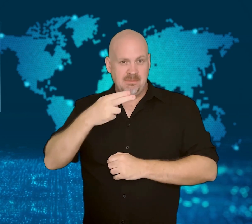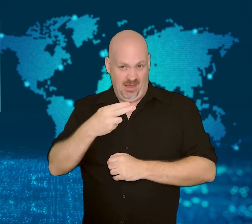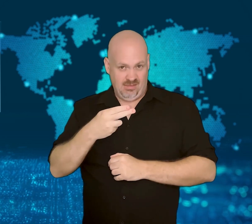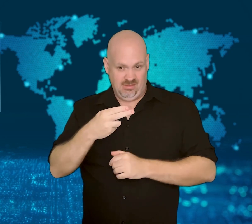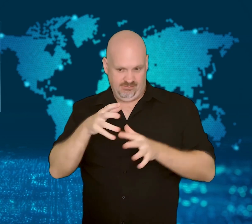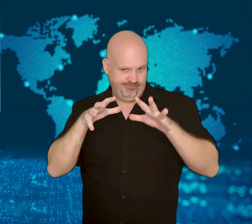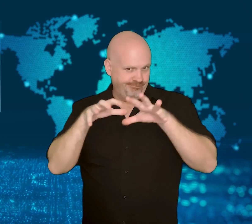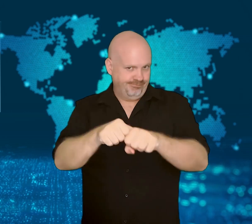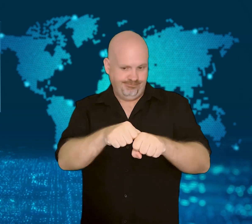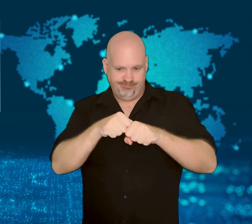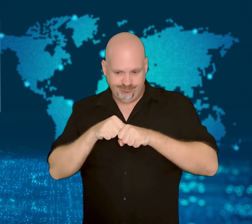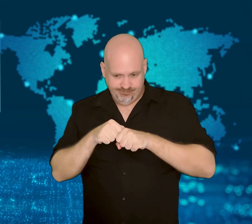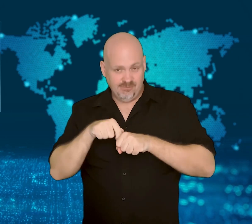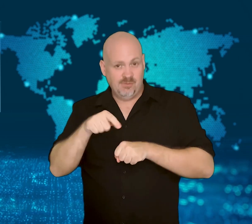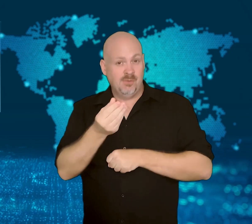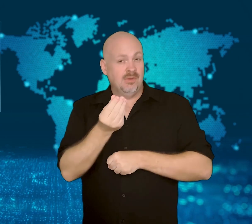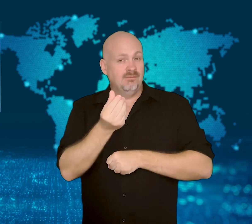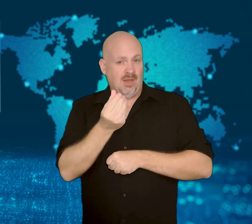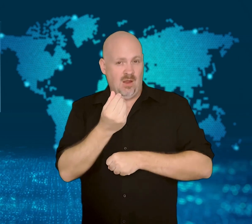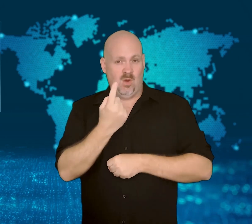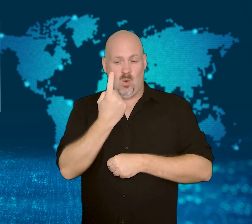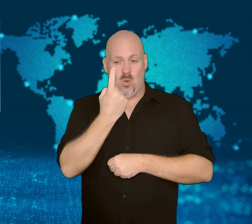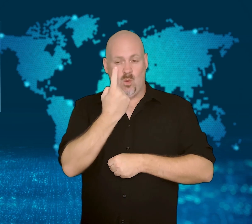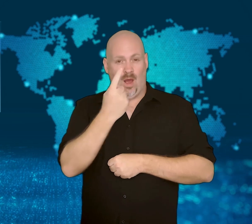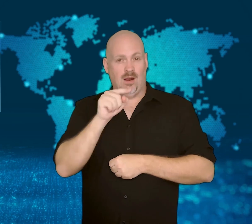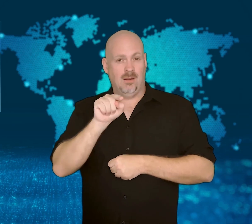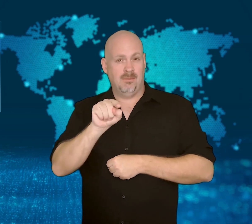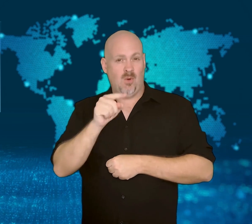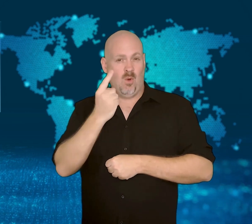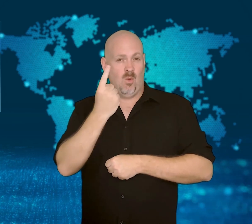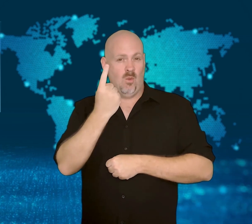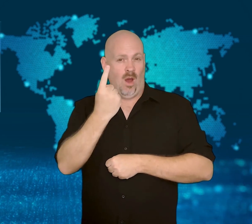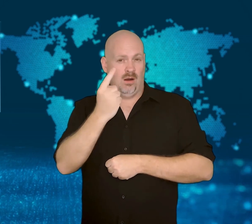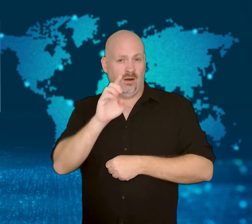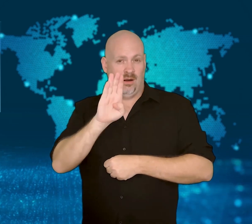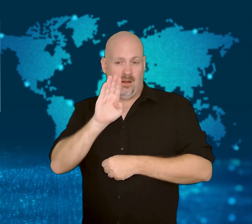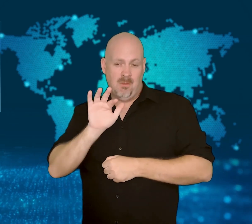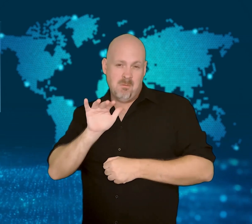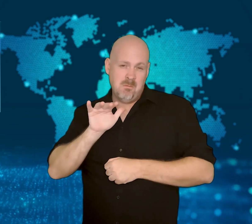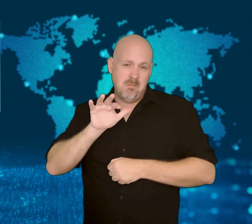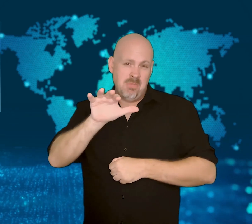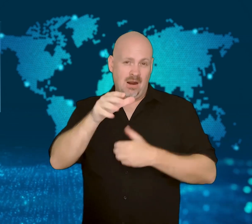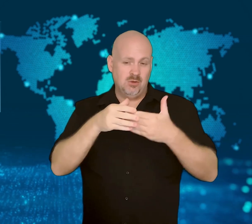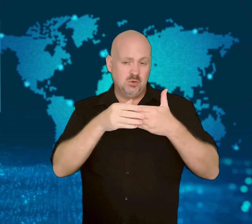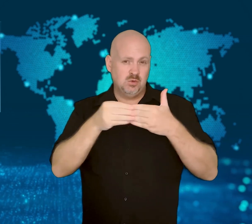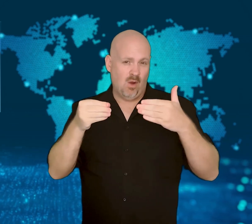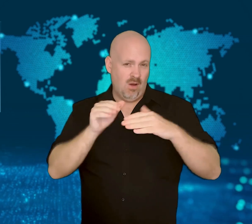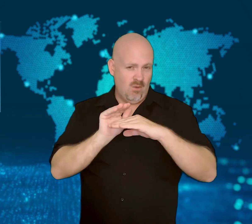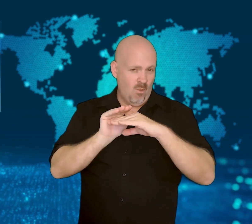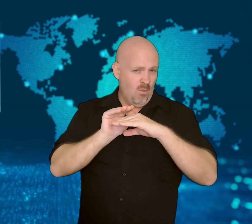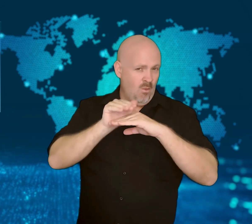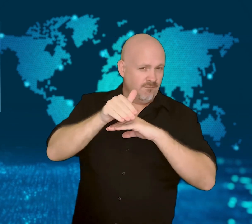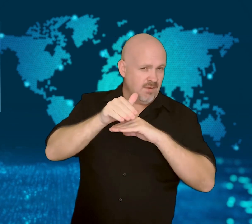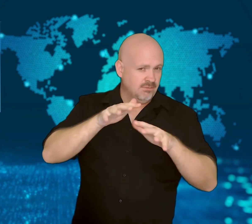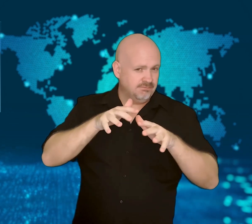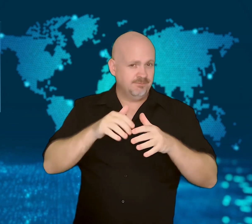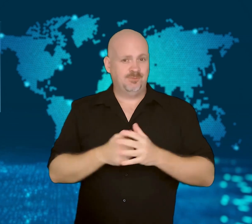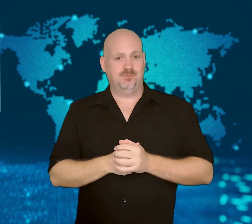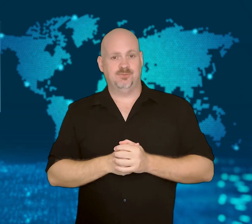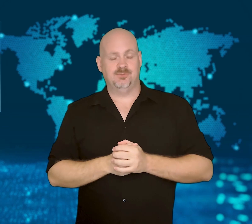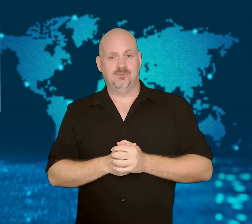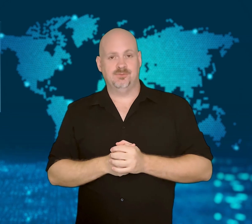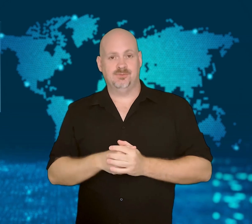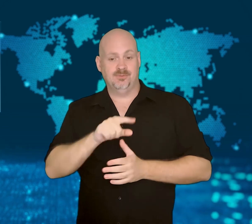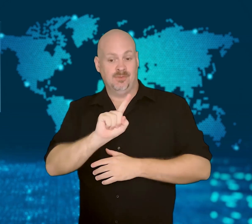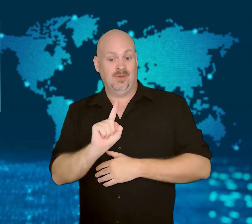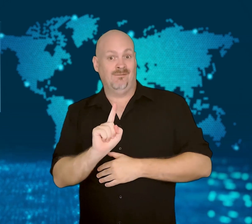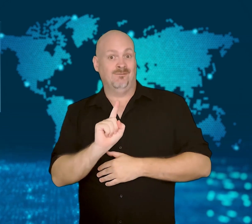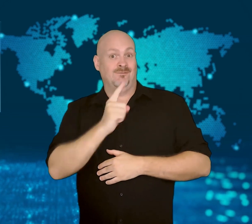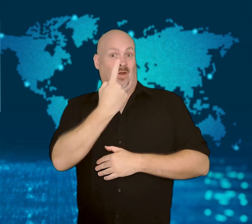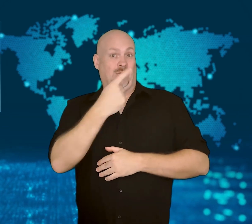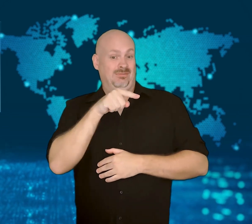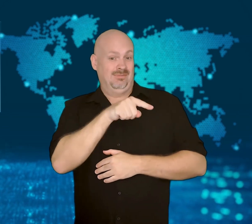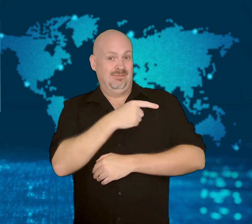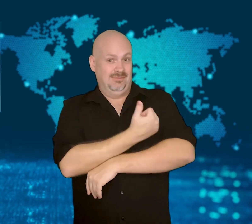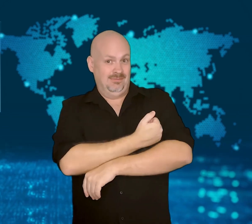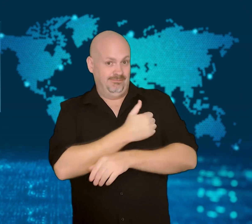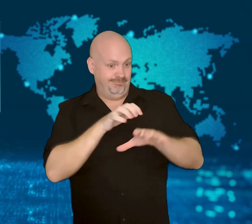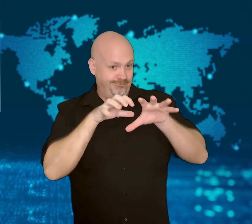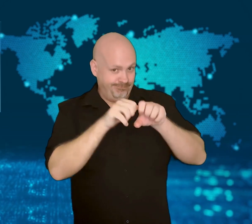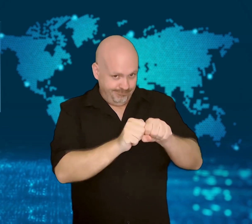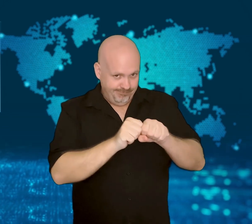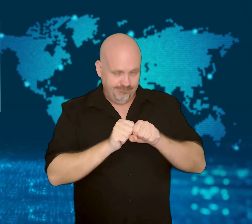Following the first meth seizure, three men were arrested and charged with